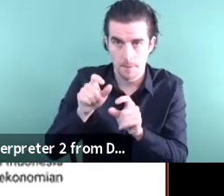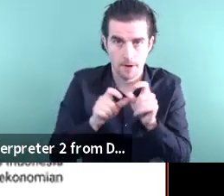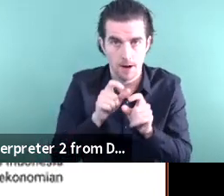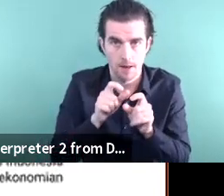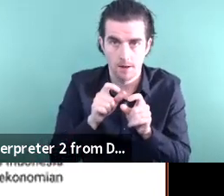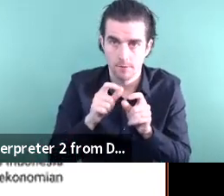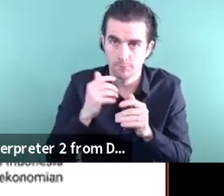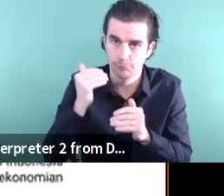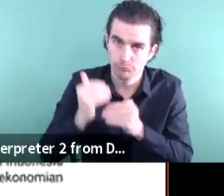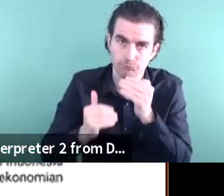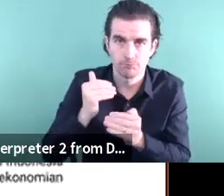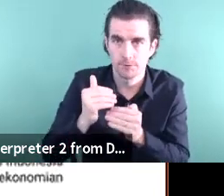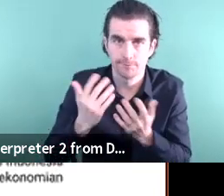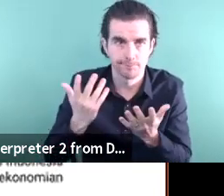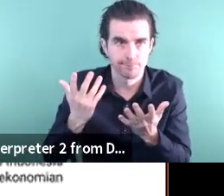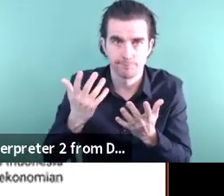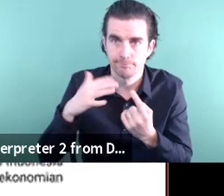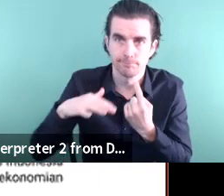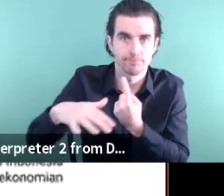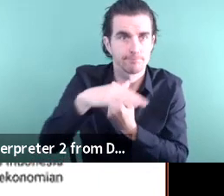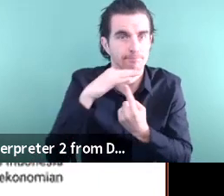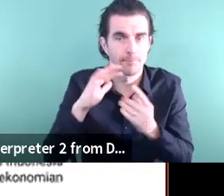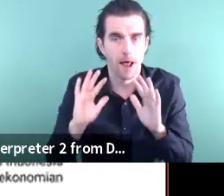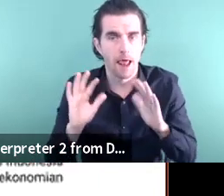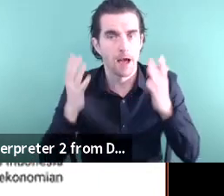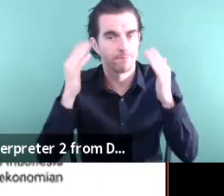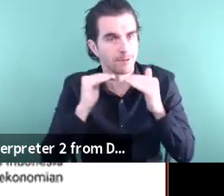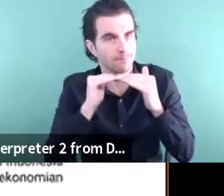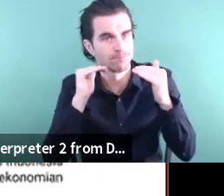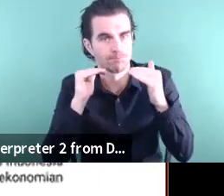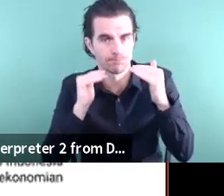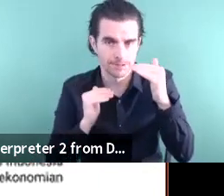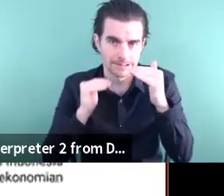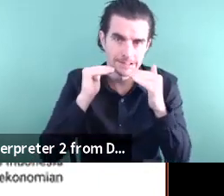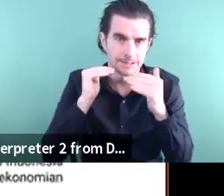across all of the quantiles. But then, since it comes in percentage,